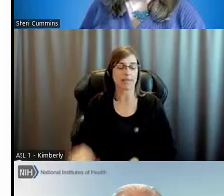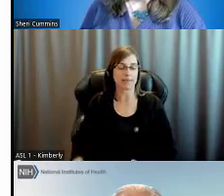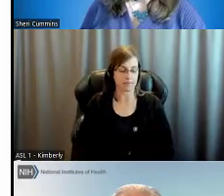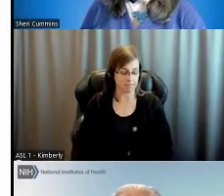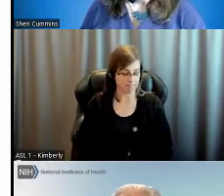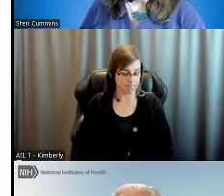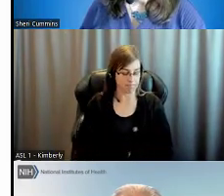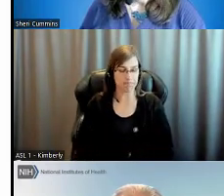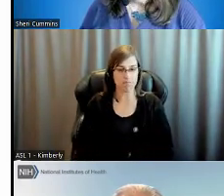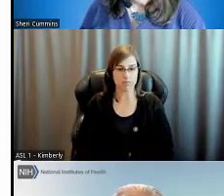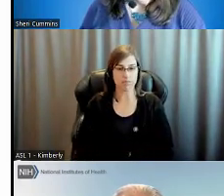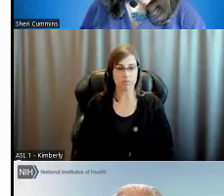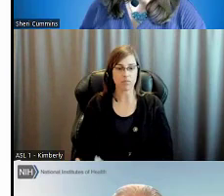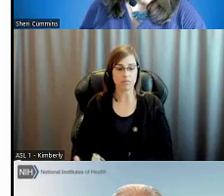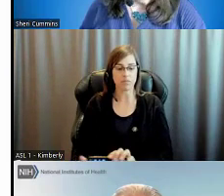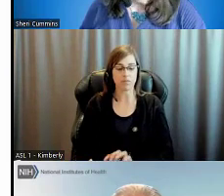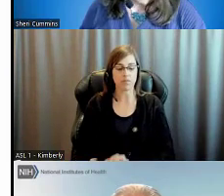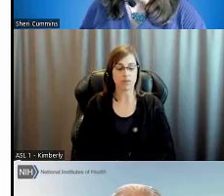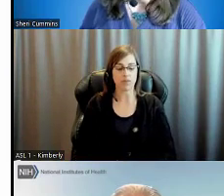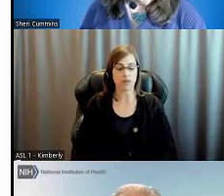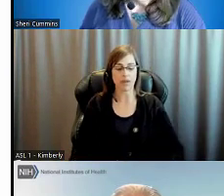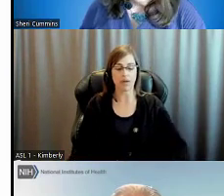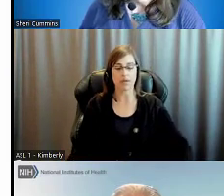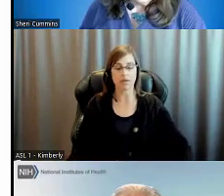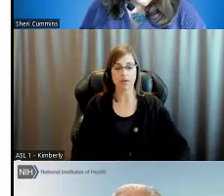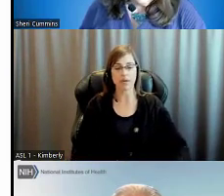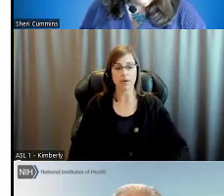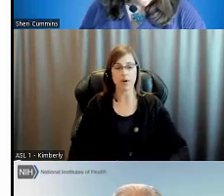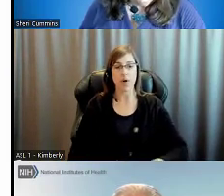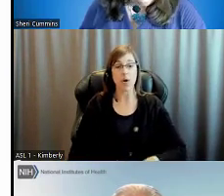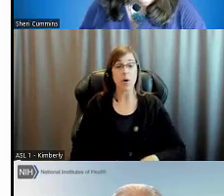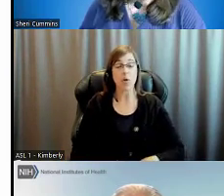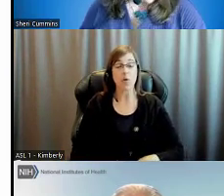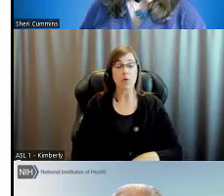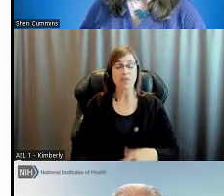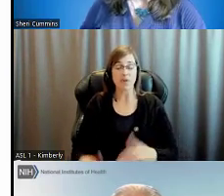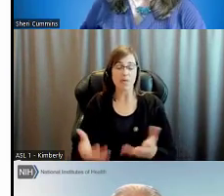But within those FOAs or NOFOs or whatever we're going to call them here,